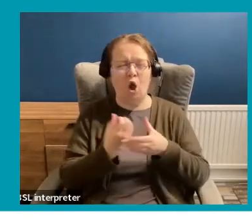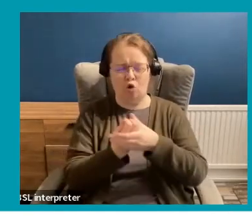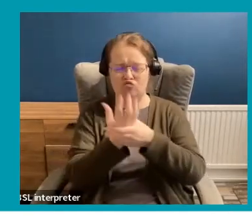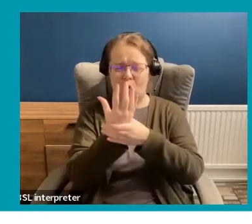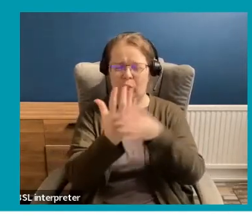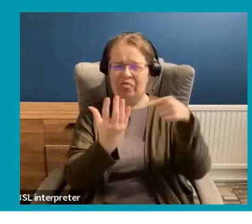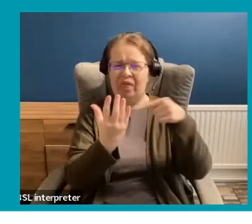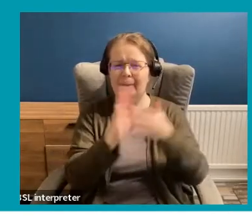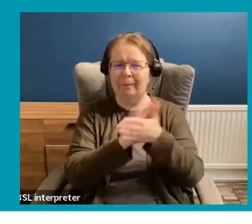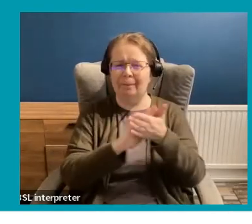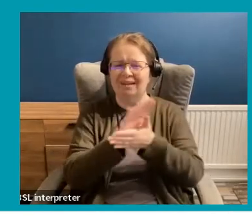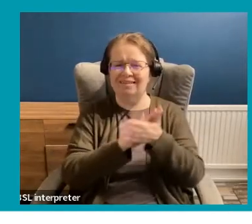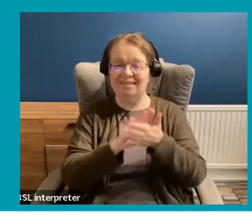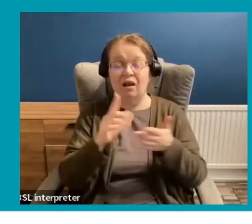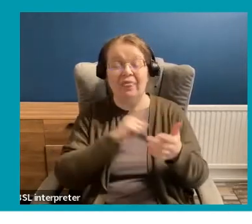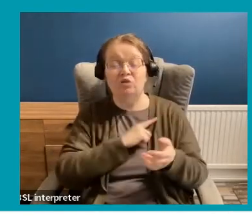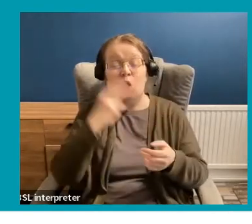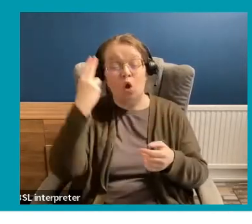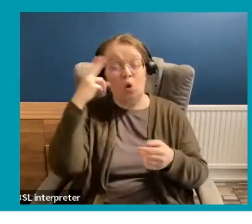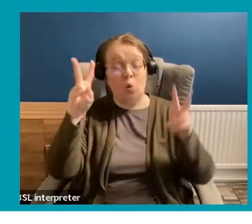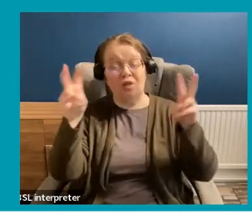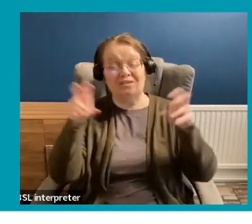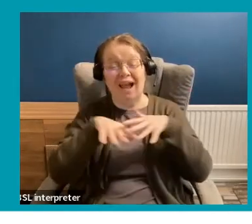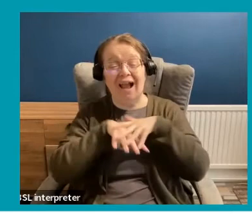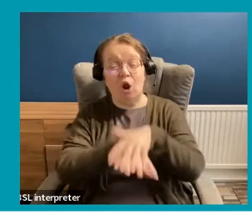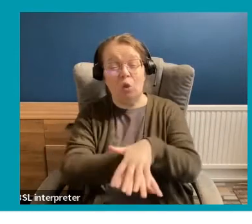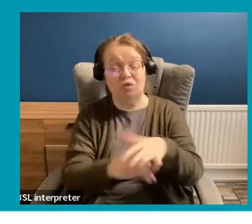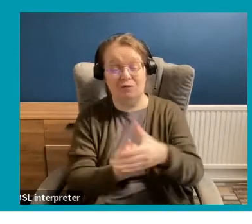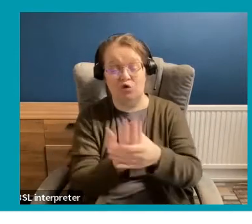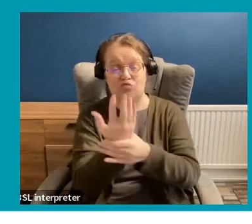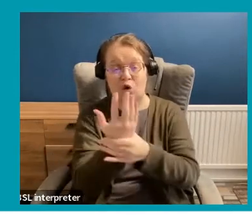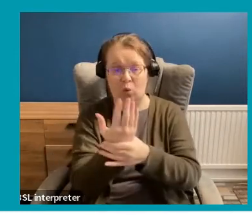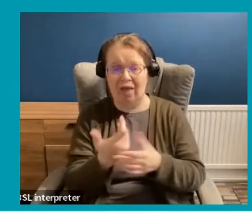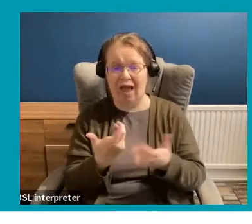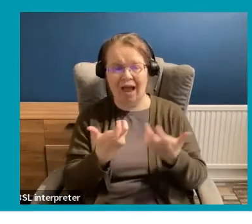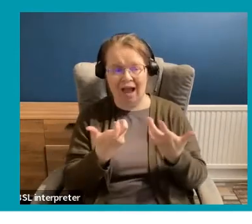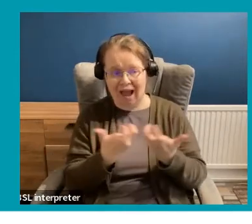That's why I call it Inclusive Growth. How do you want to grow as an organization